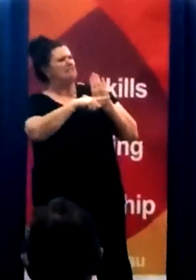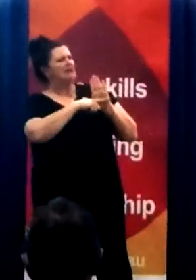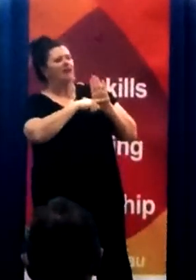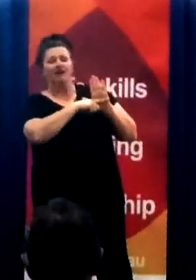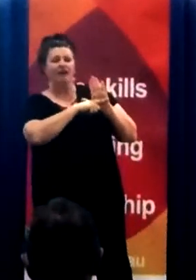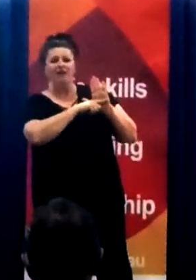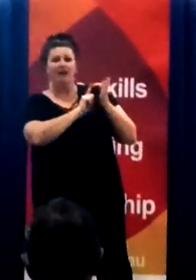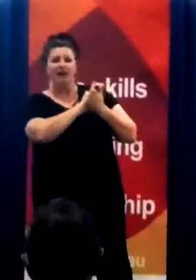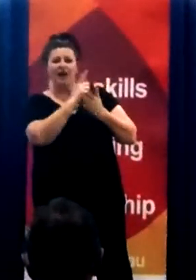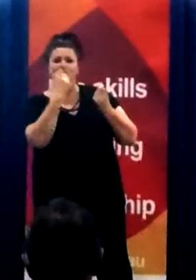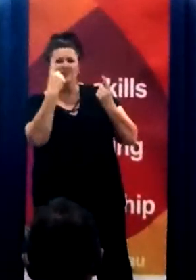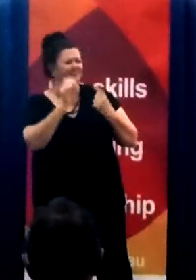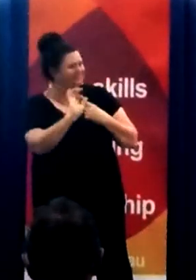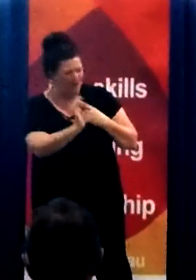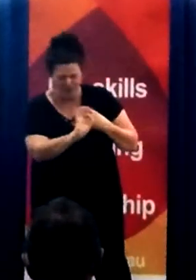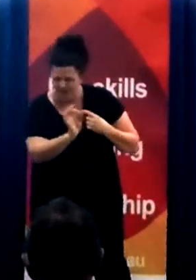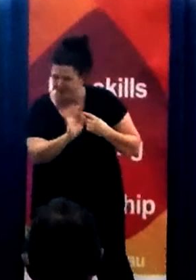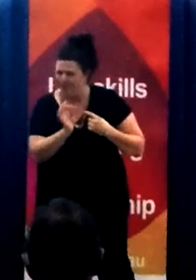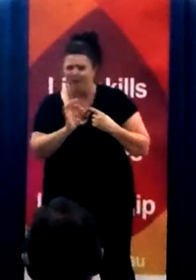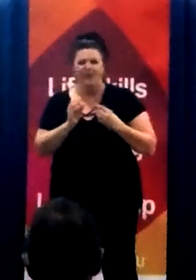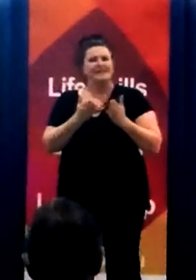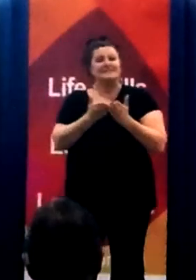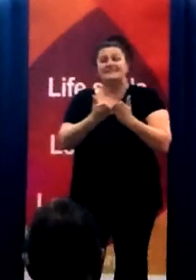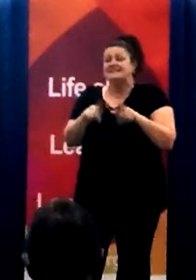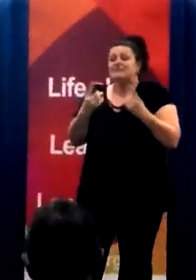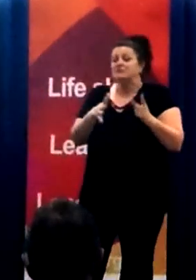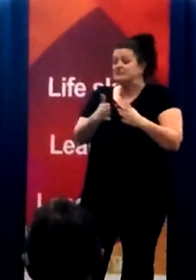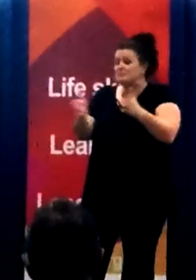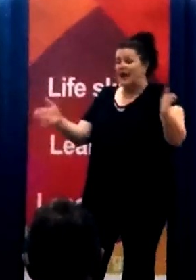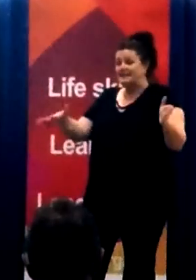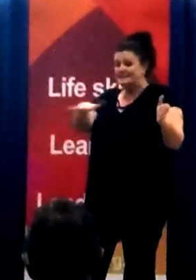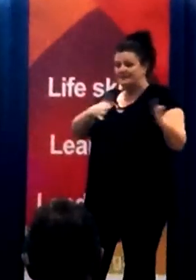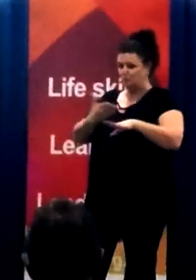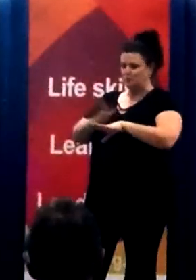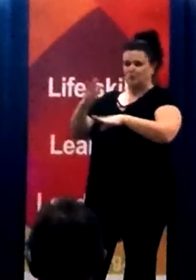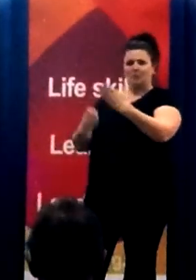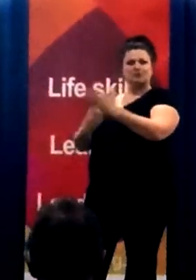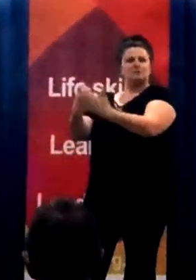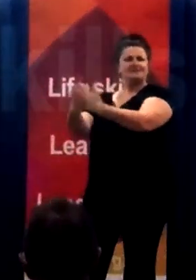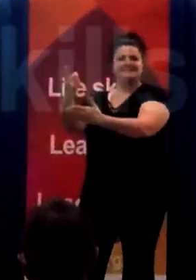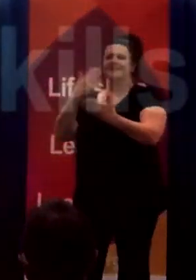created in your life for something new to emerge. Thank you.